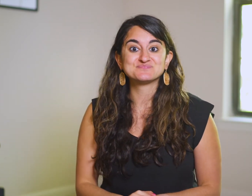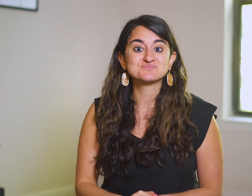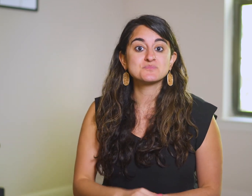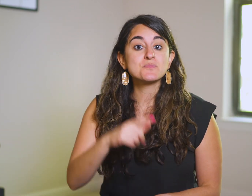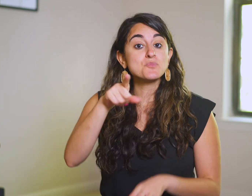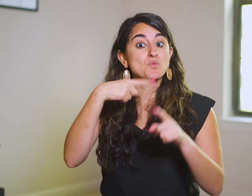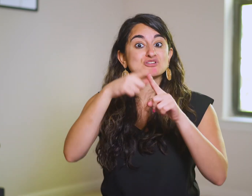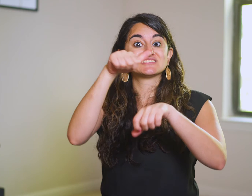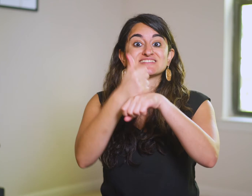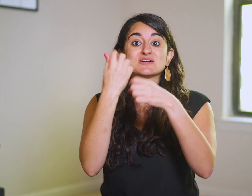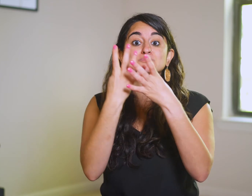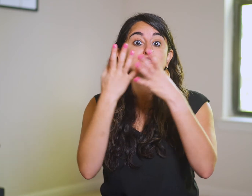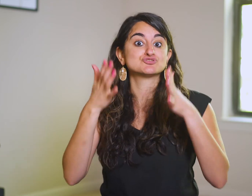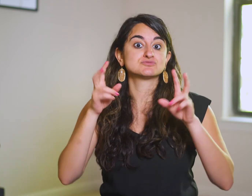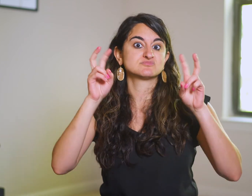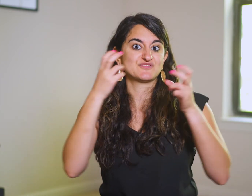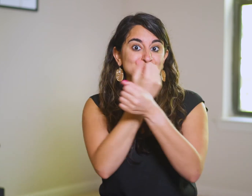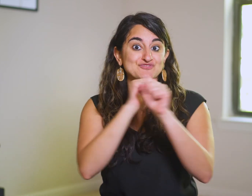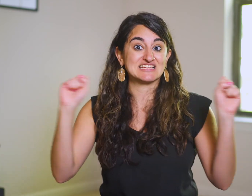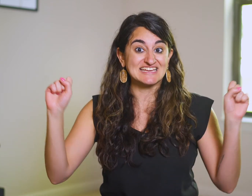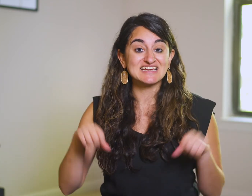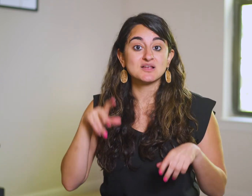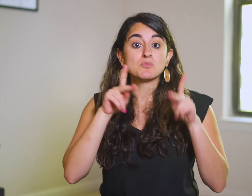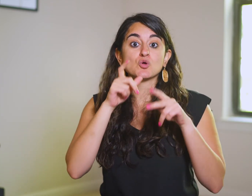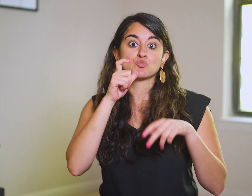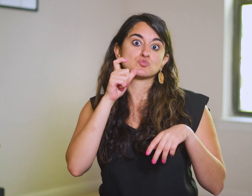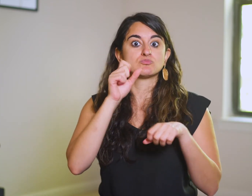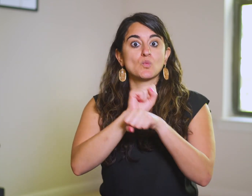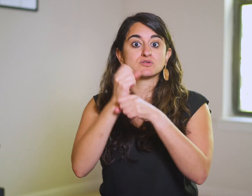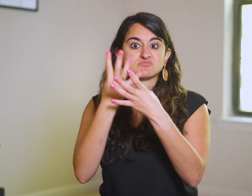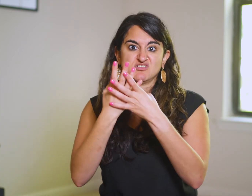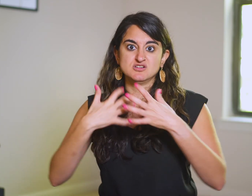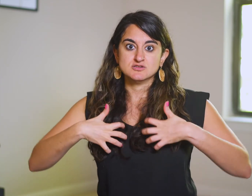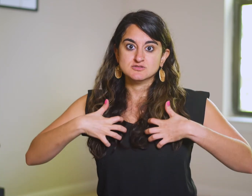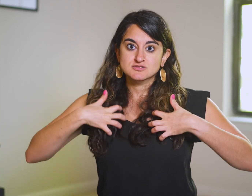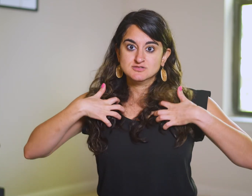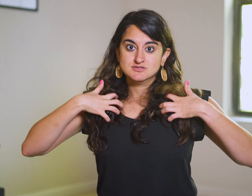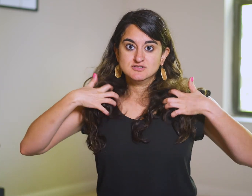When you set prisoners free, the jailers grow even more furious,